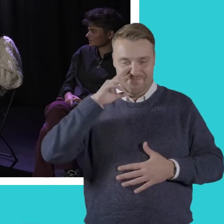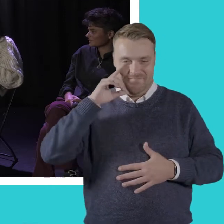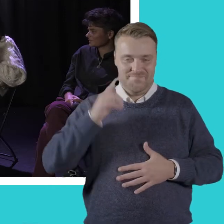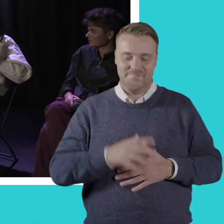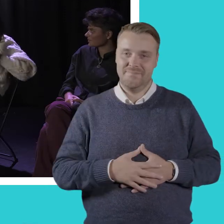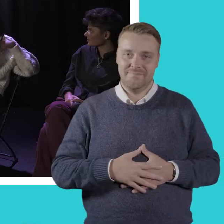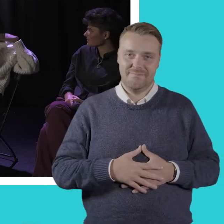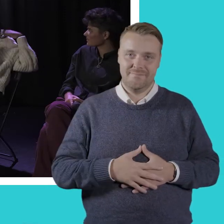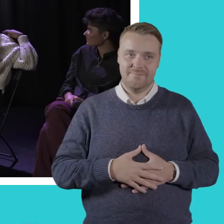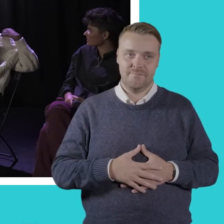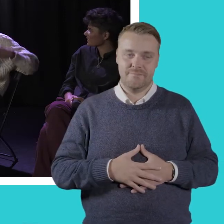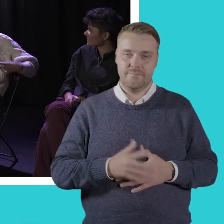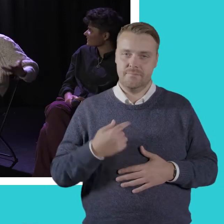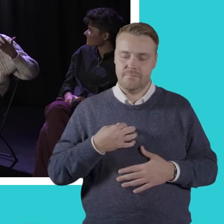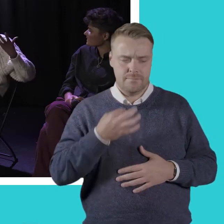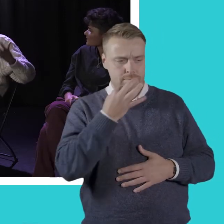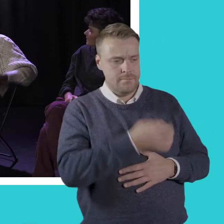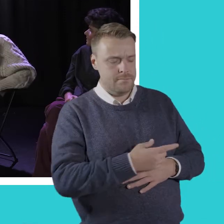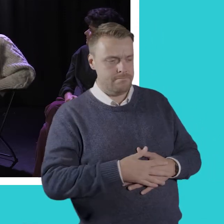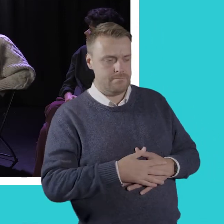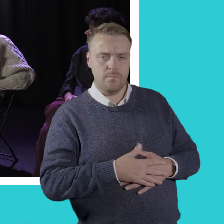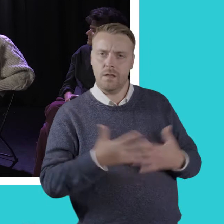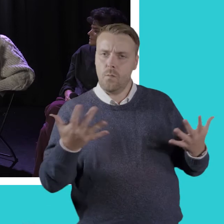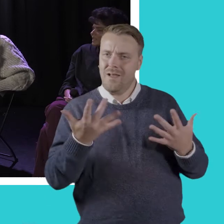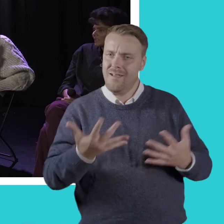Sanah , I'm just gonna turn to you. What's like where have you found your community in the past?